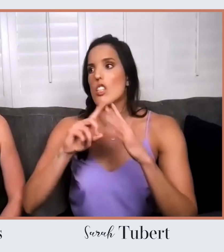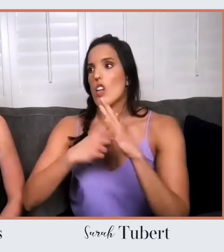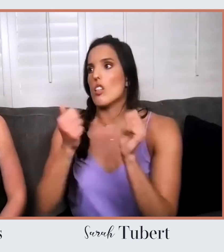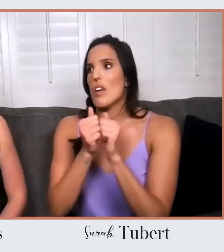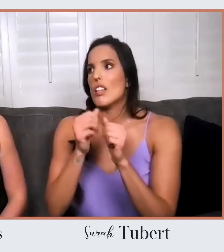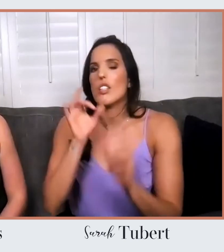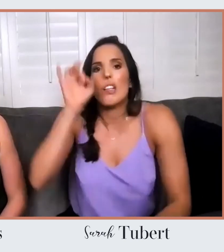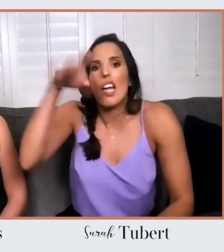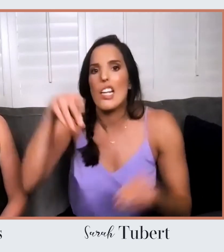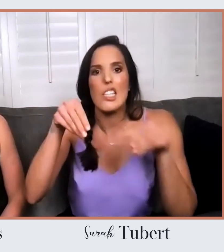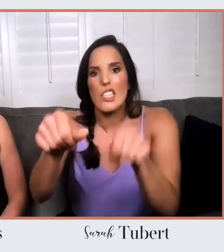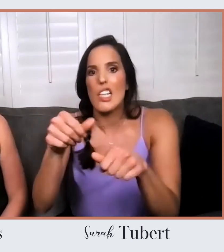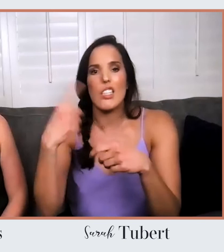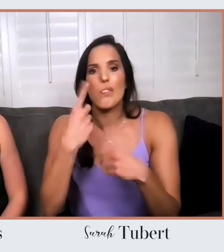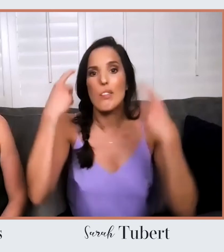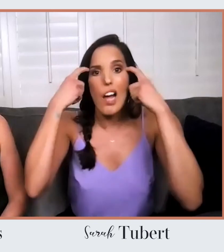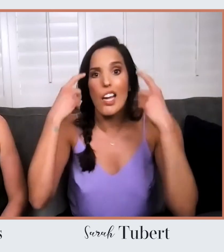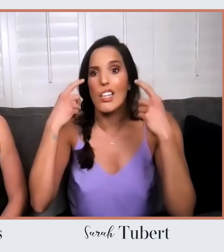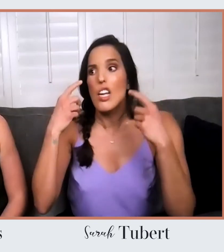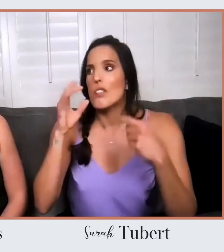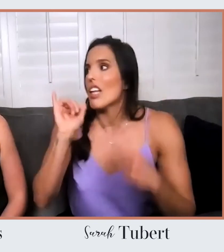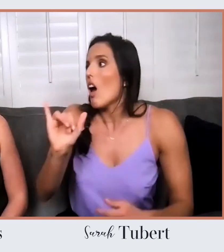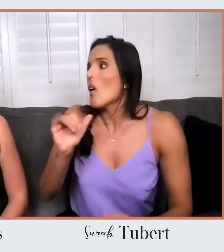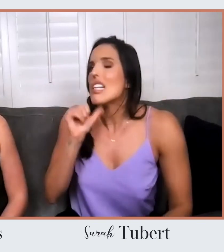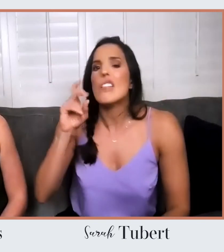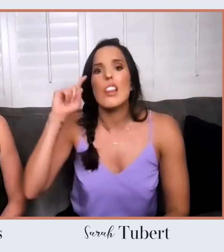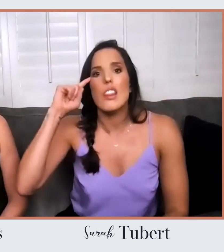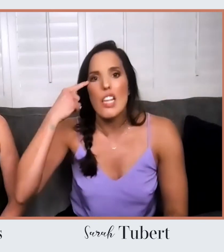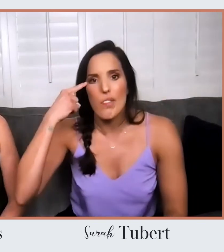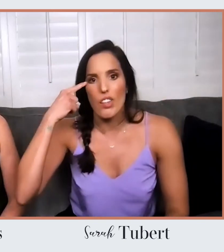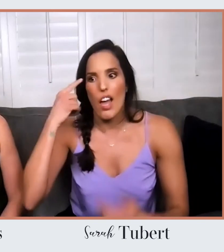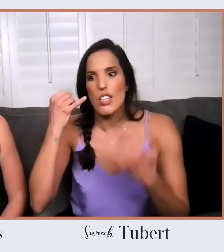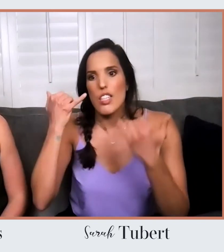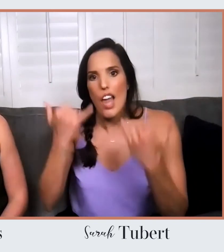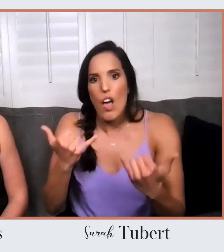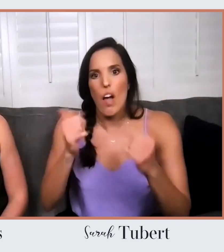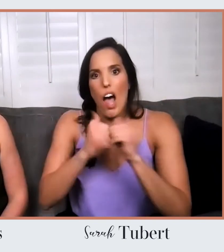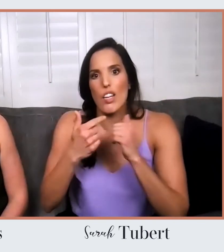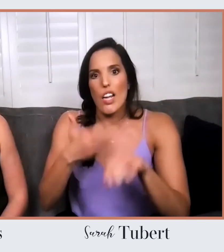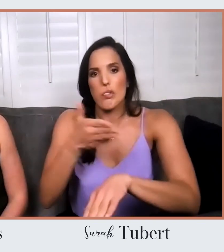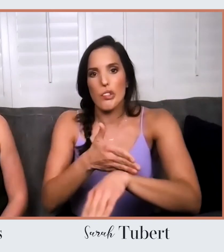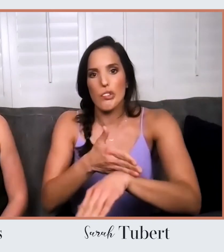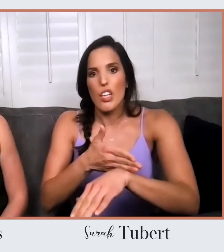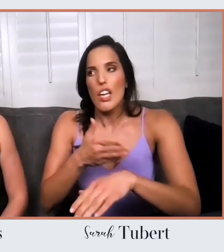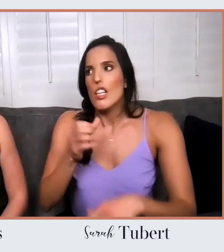It starts with just planting that seed in someone's mind to be like, oh, I didn't even think about that now, how can I improve?